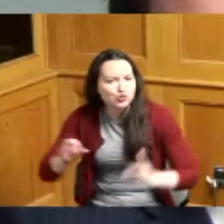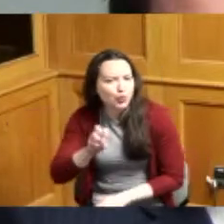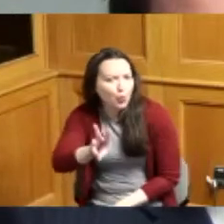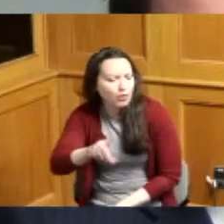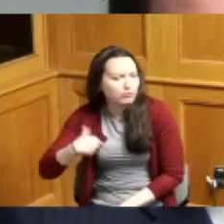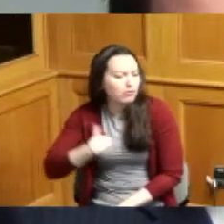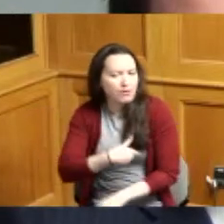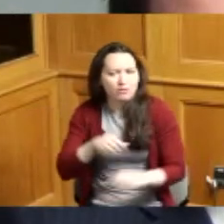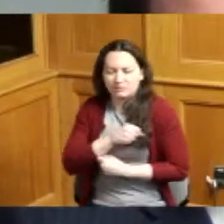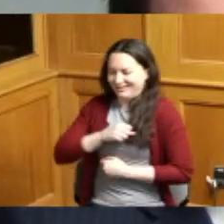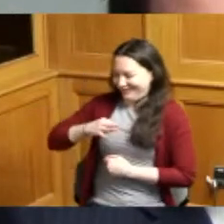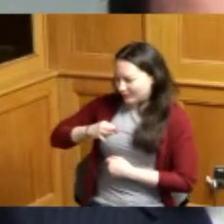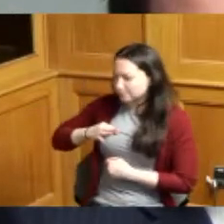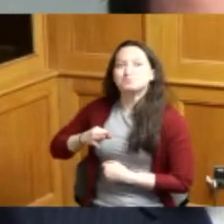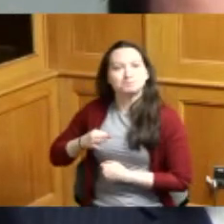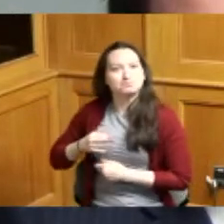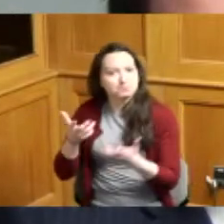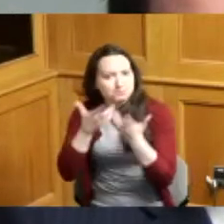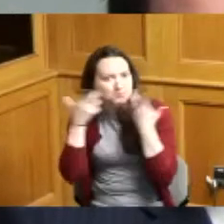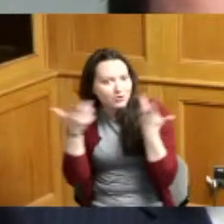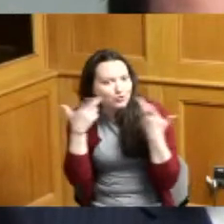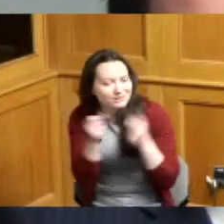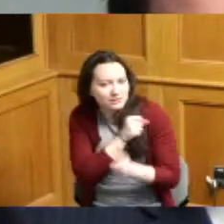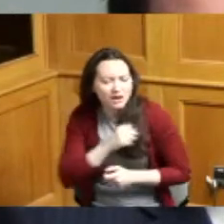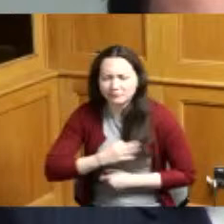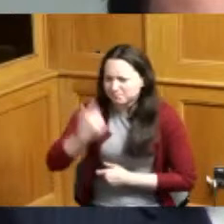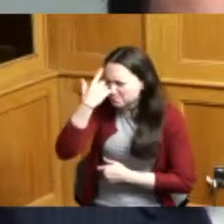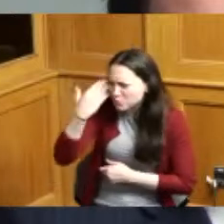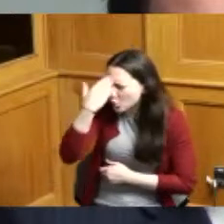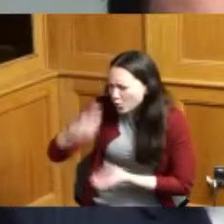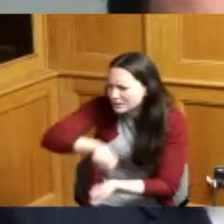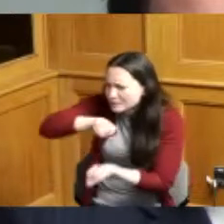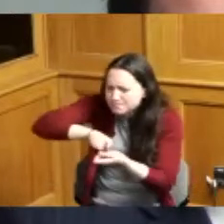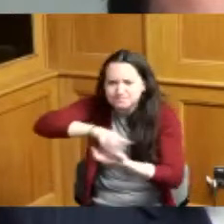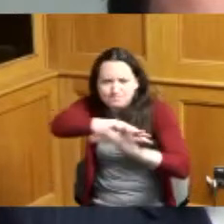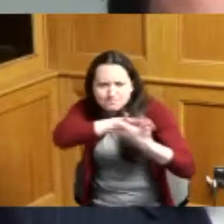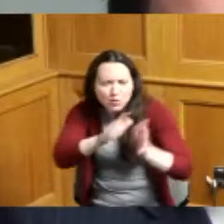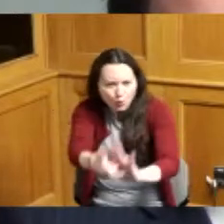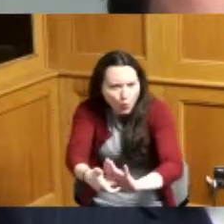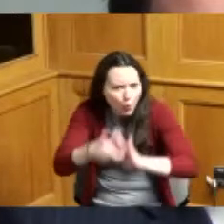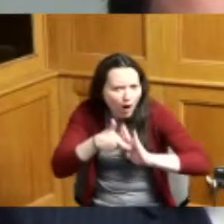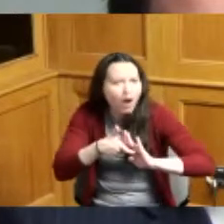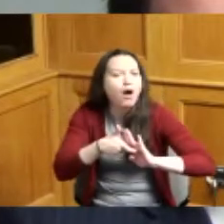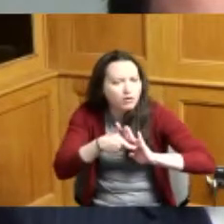staff and with uh with Bengal staff to know what is what is necessary in order to host the World